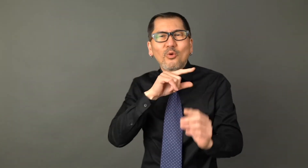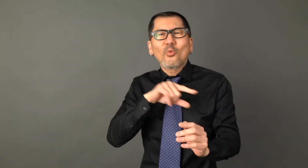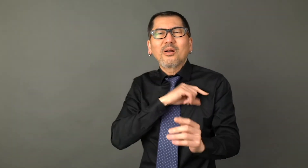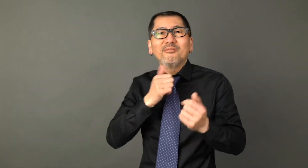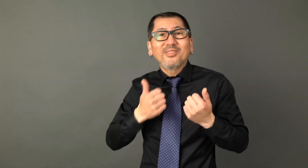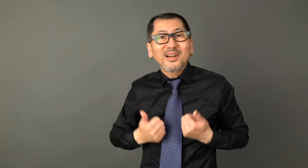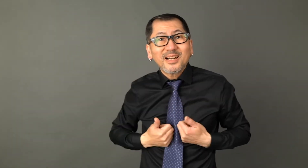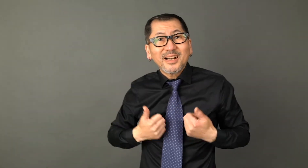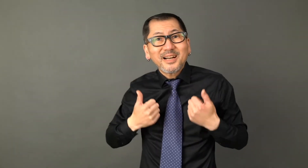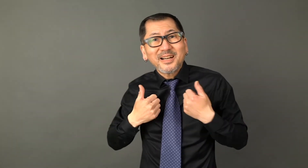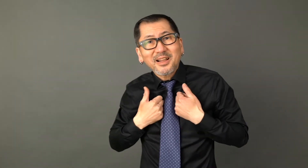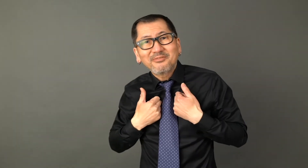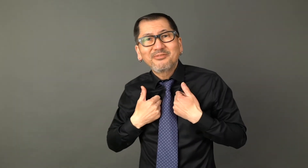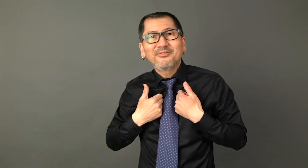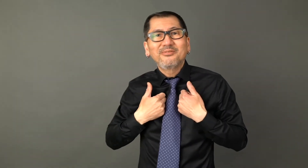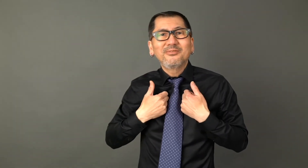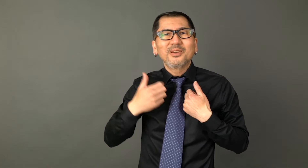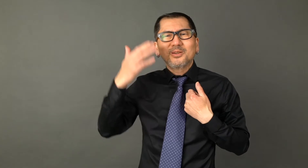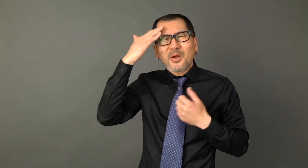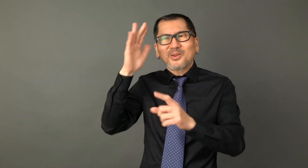and to know their rights.